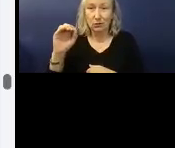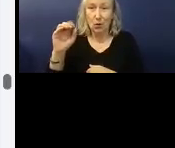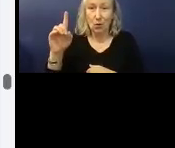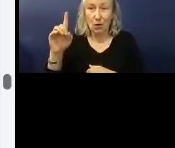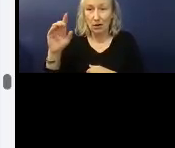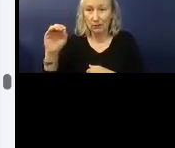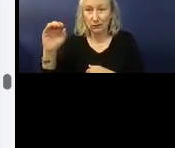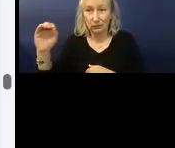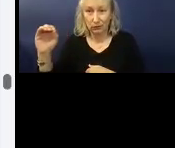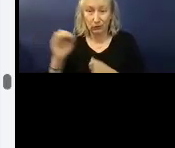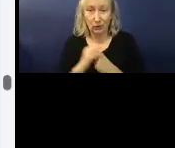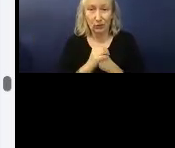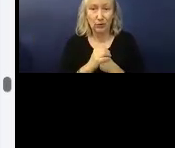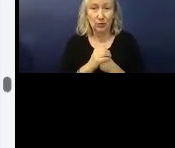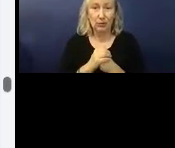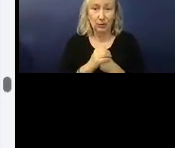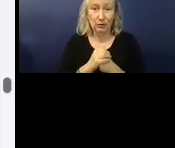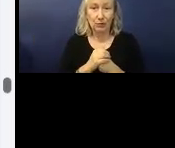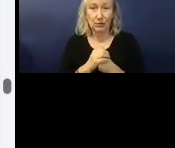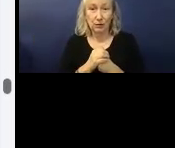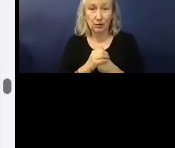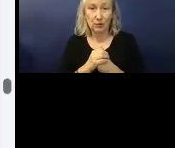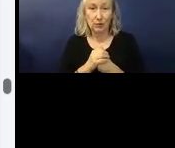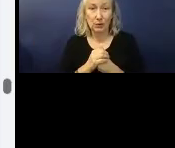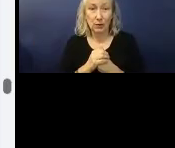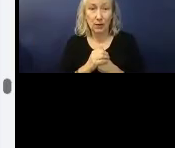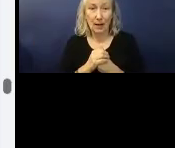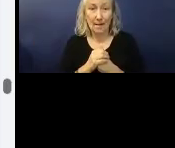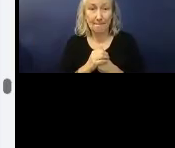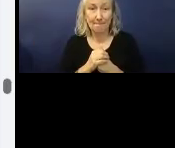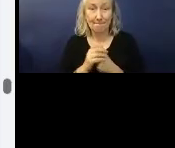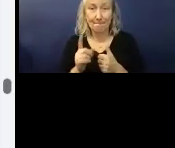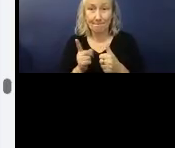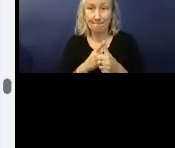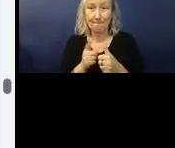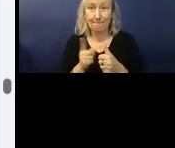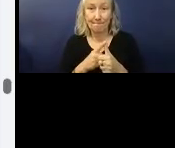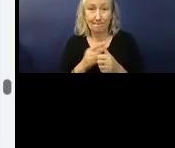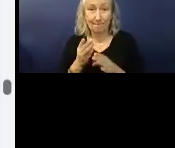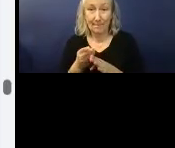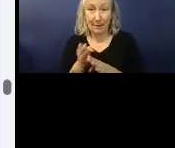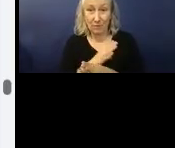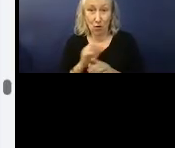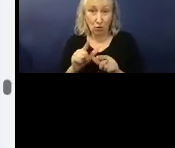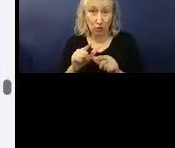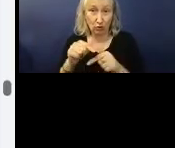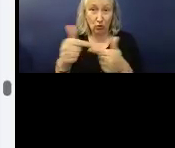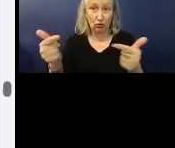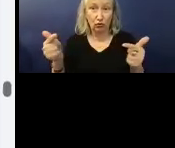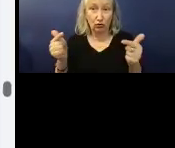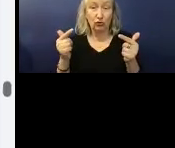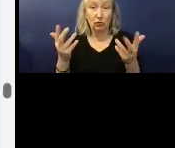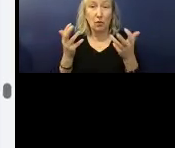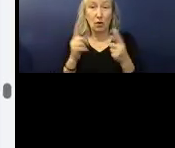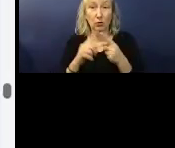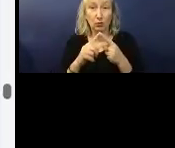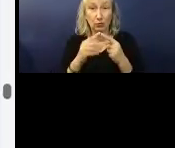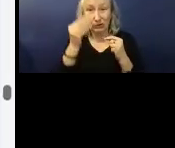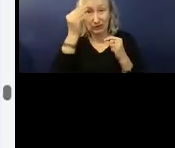First, if I open it up to rec members, I just want to identify some changes we